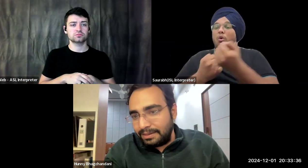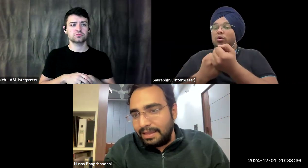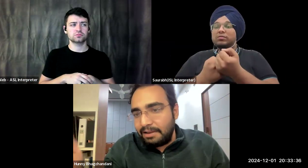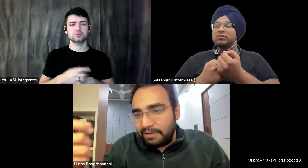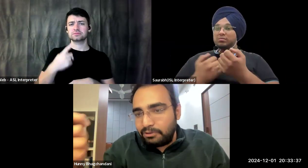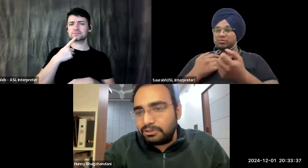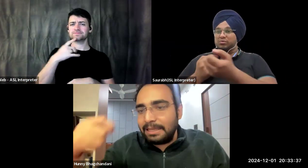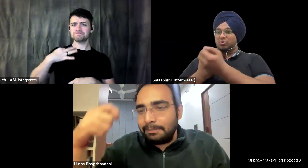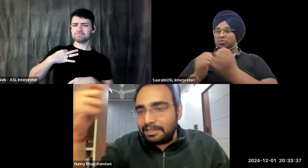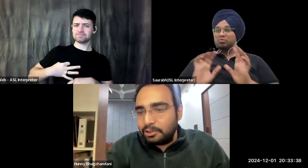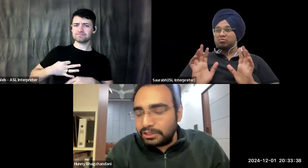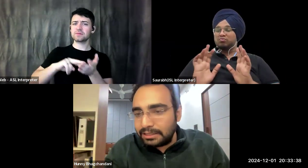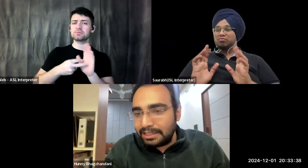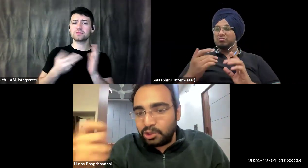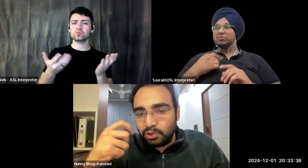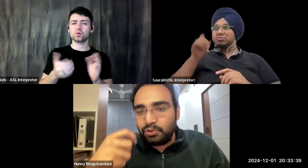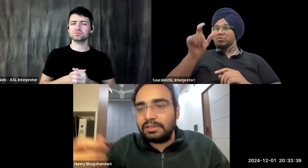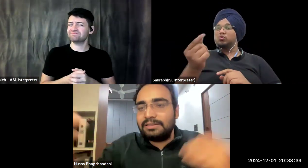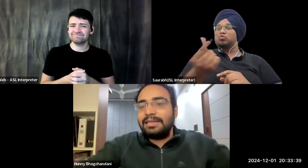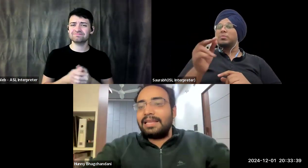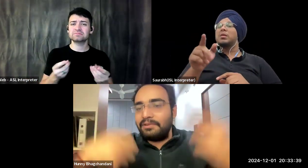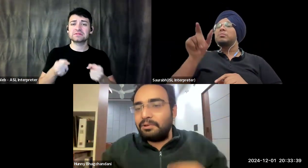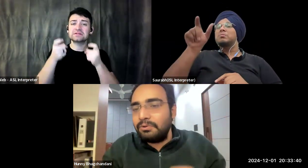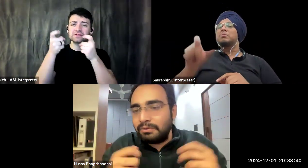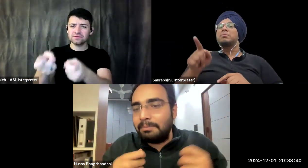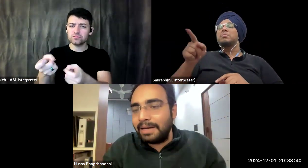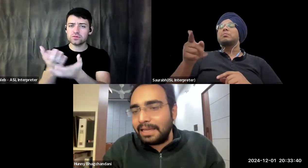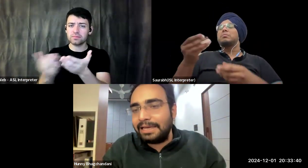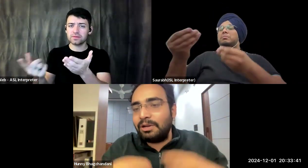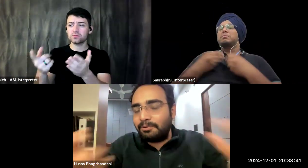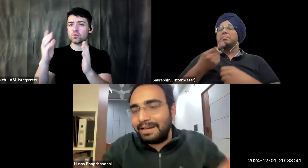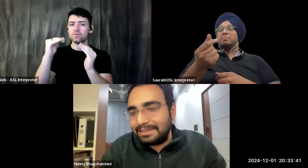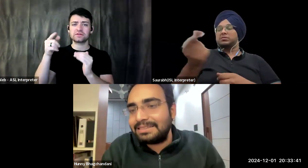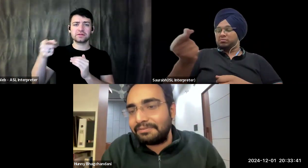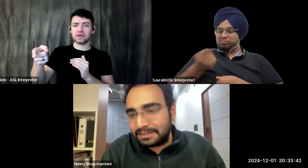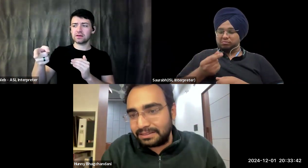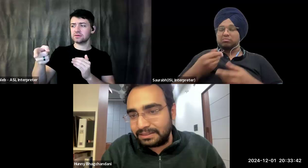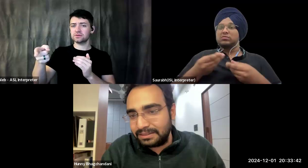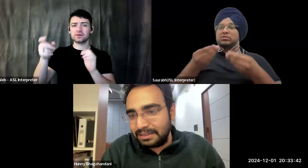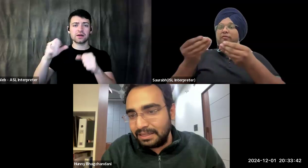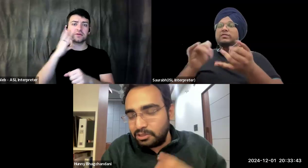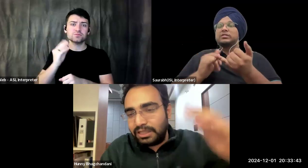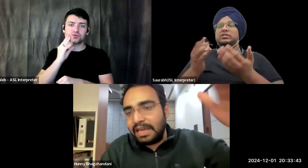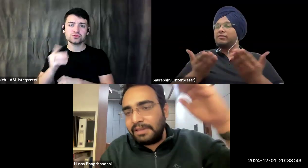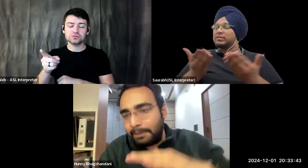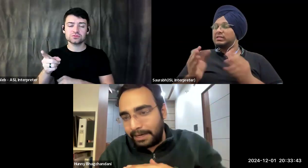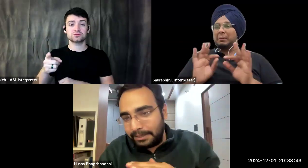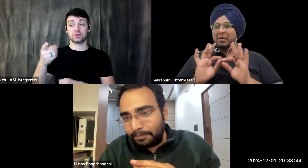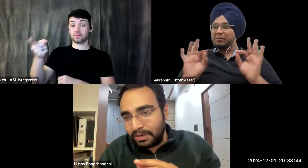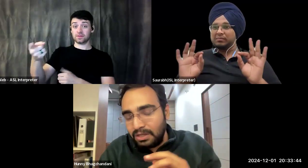And when you say them a user, then they are giving you a money and you are providing the service. So they have the upper hand.